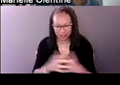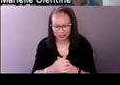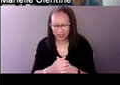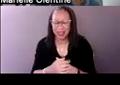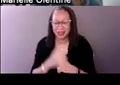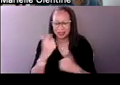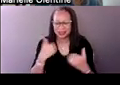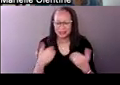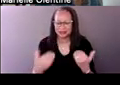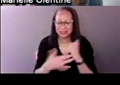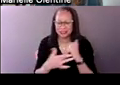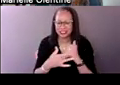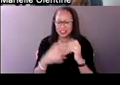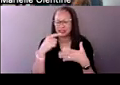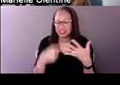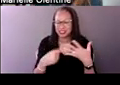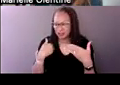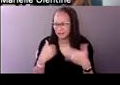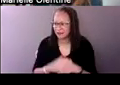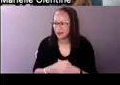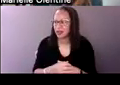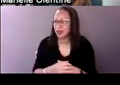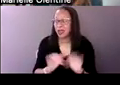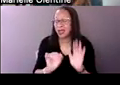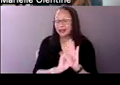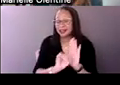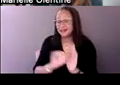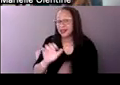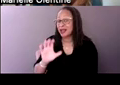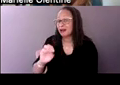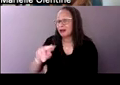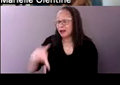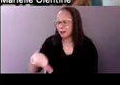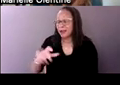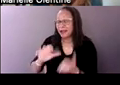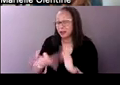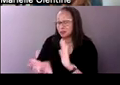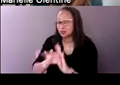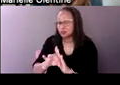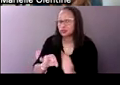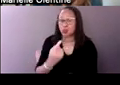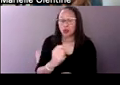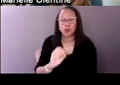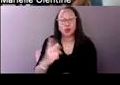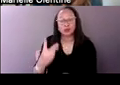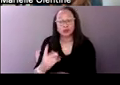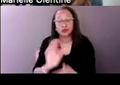just because I don't know about a festival does not mean it's not legitimate. It just means I don't know about it, because I haven't worked on films that are